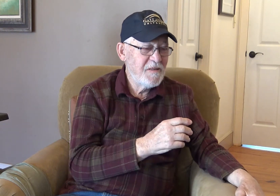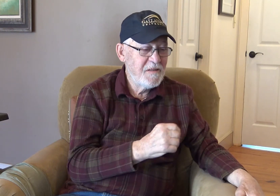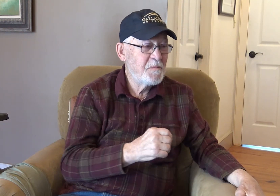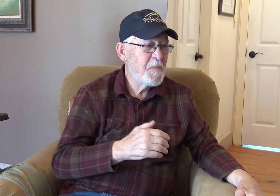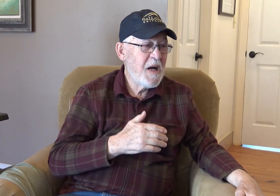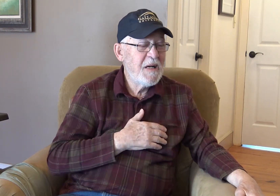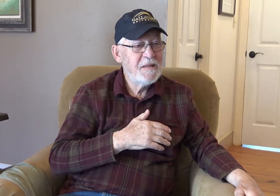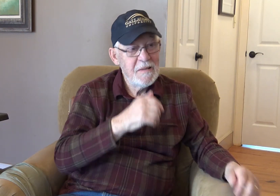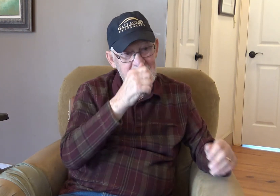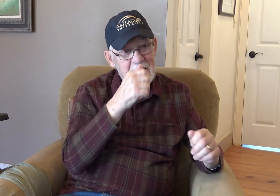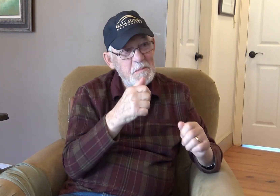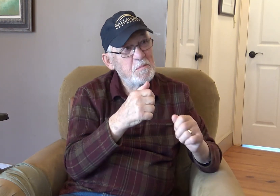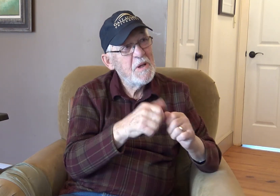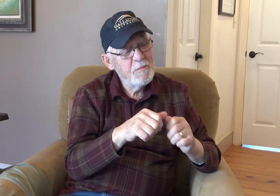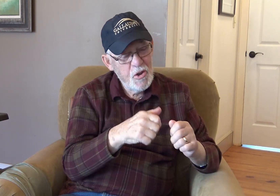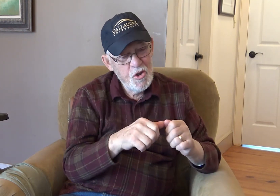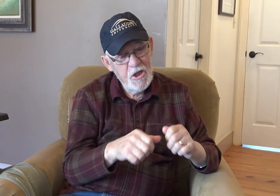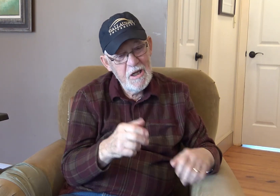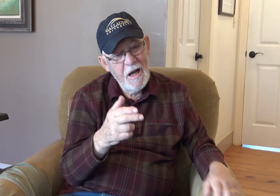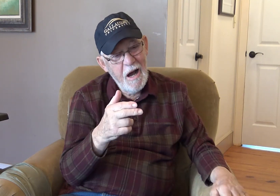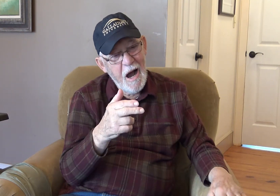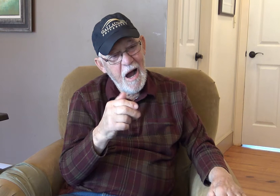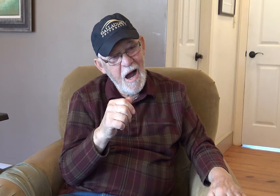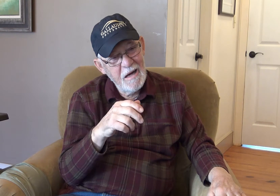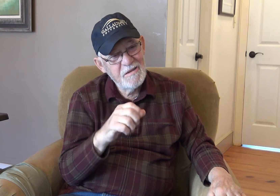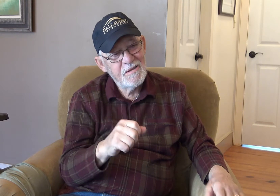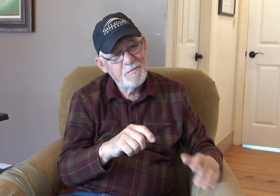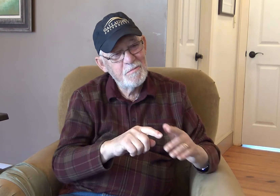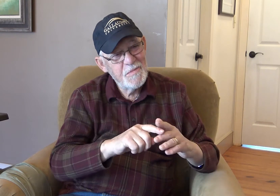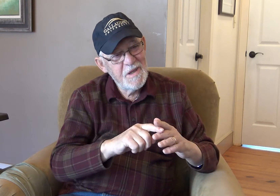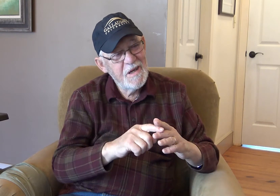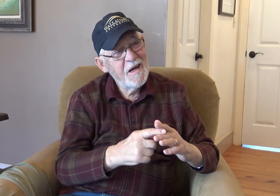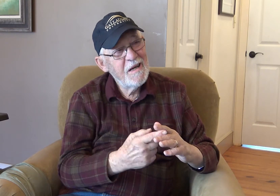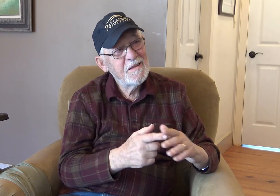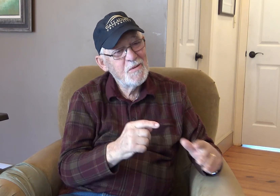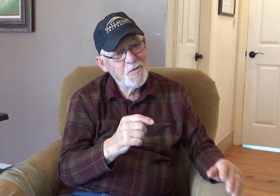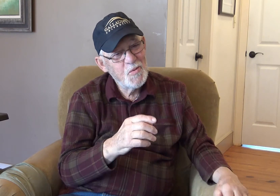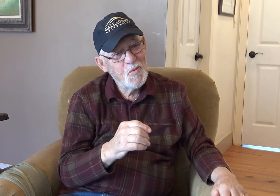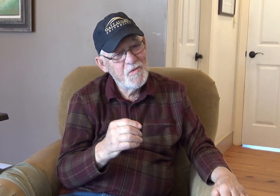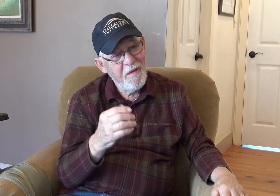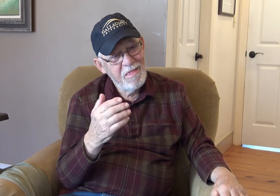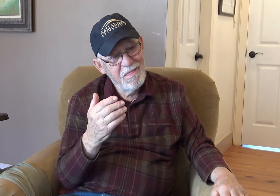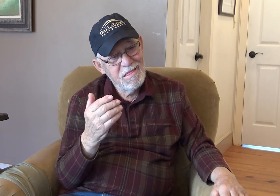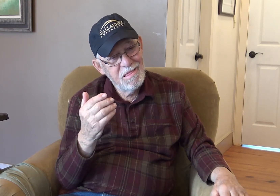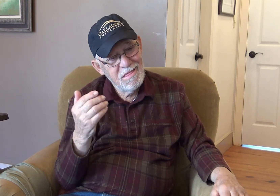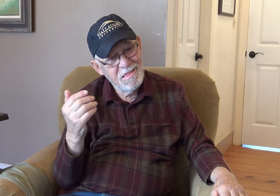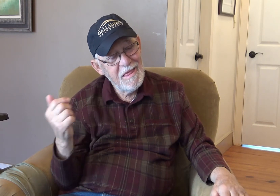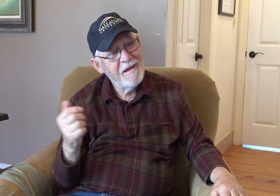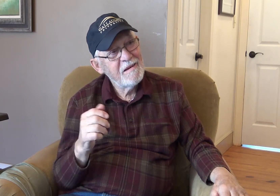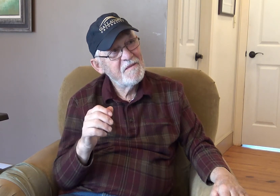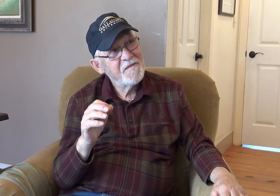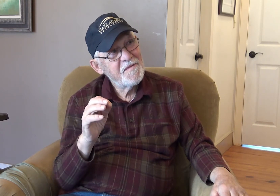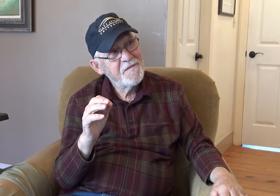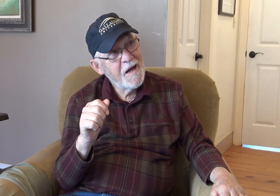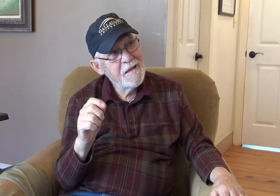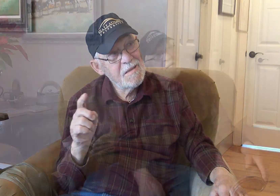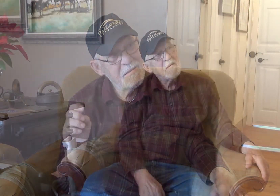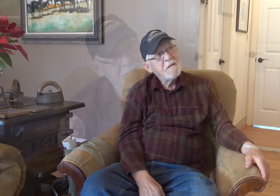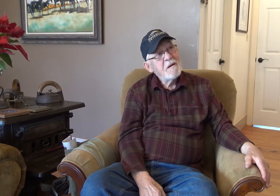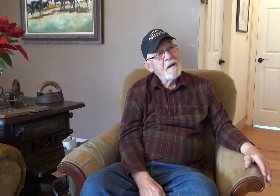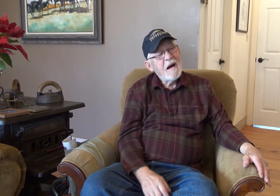and my memory has started to fade away.